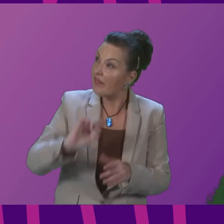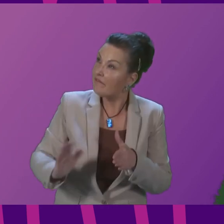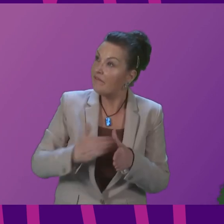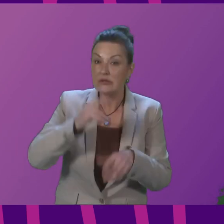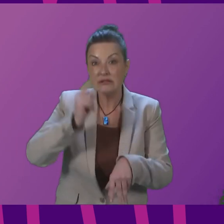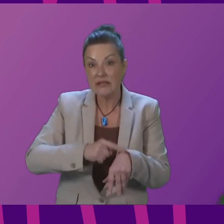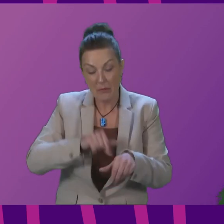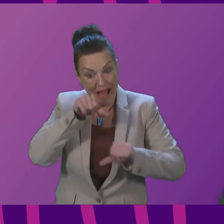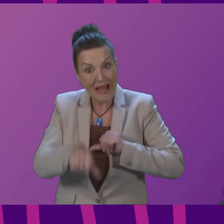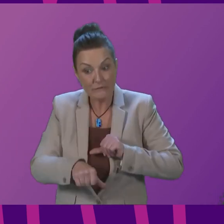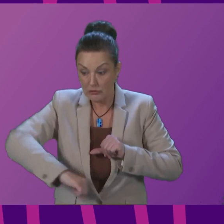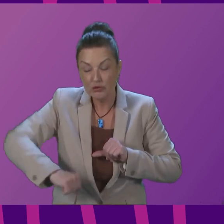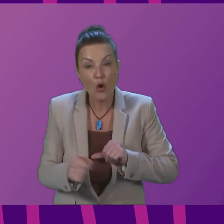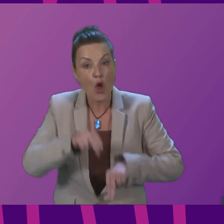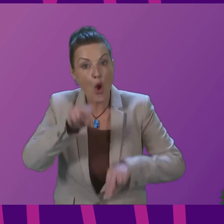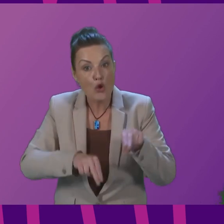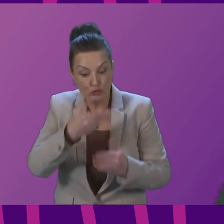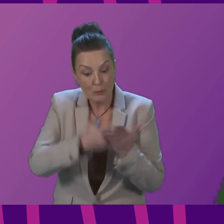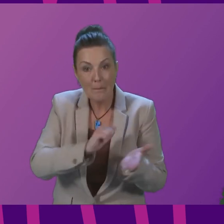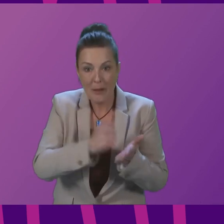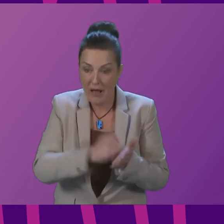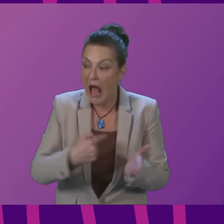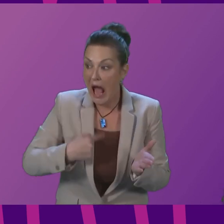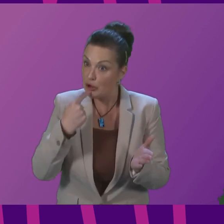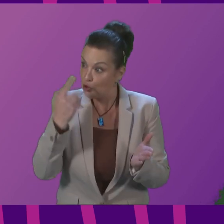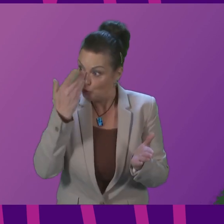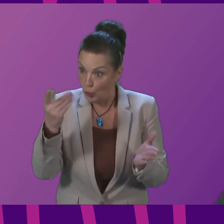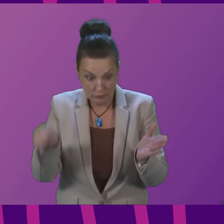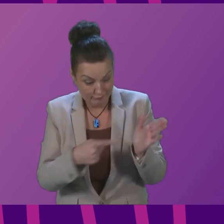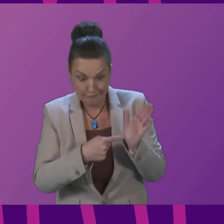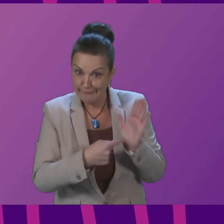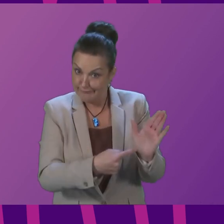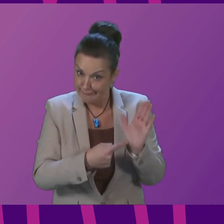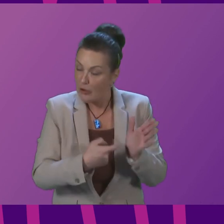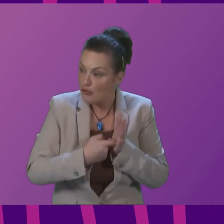Audit Scotland report was published, I pointed to the recommendation about having a fuller